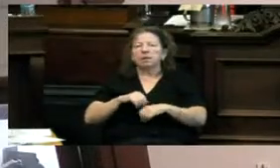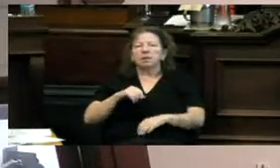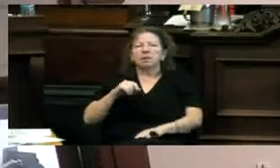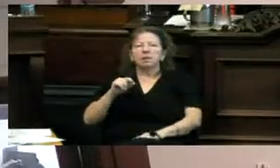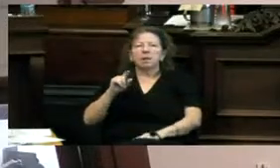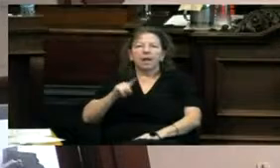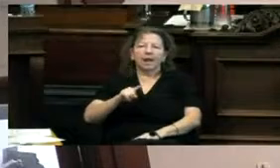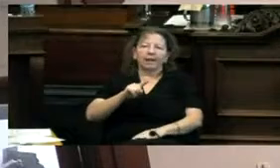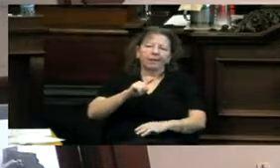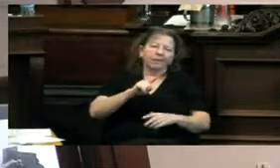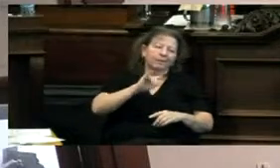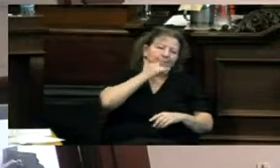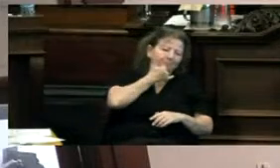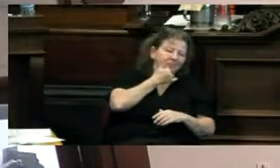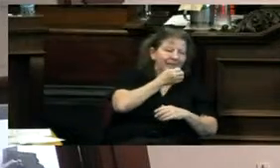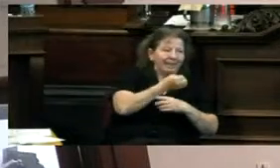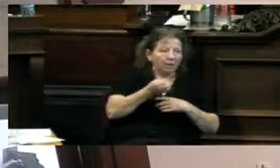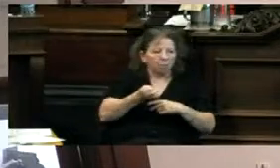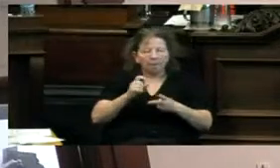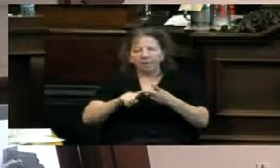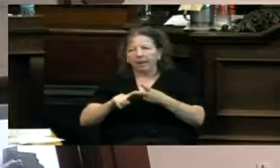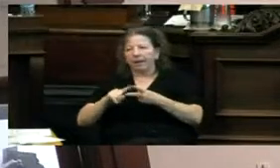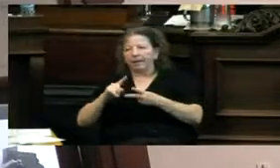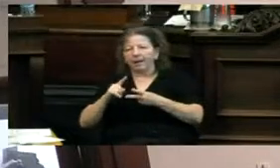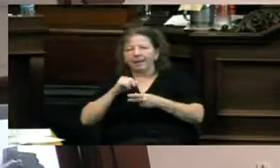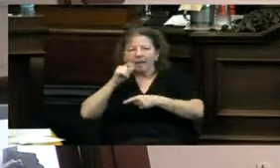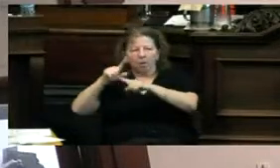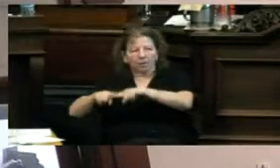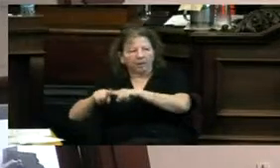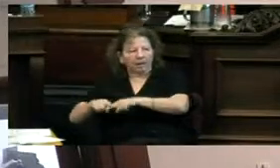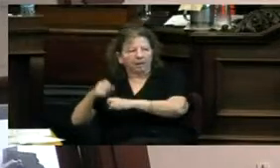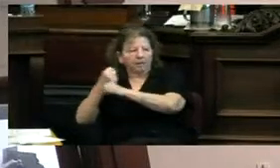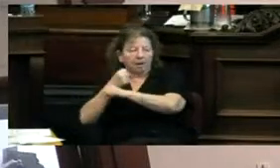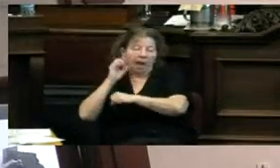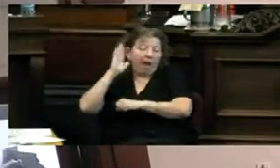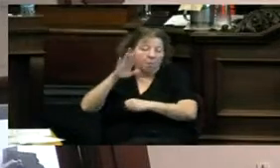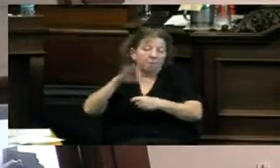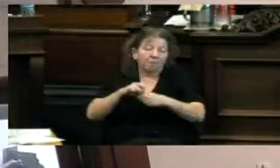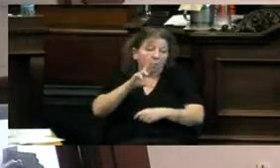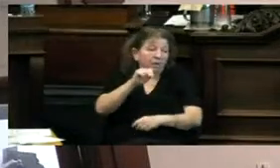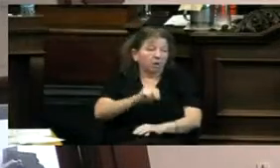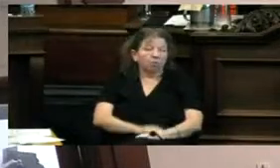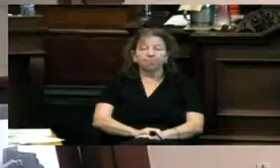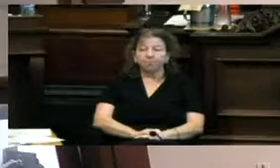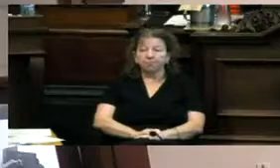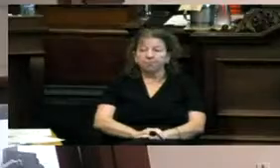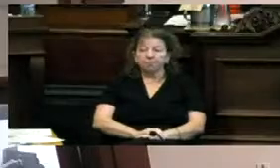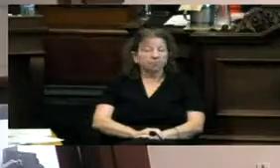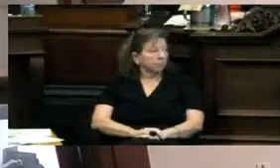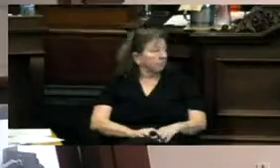racial justice issues around ShotSpotter and the faulty